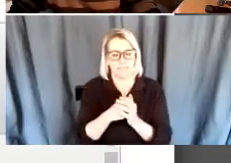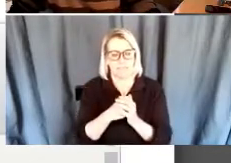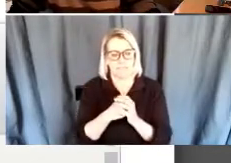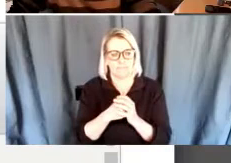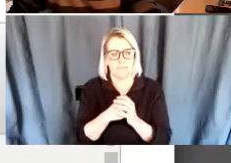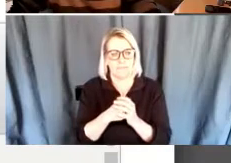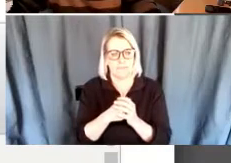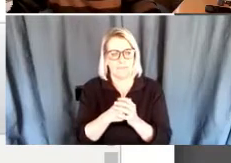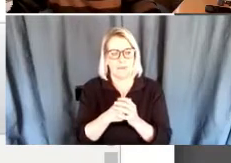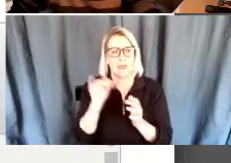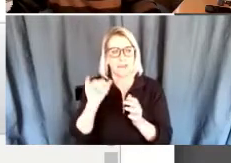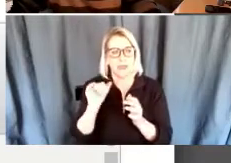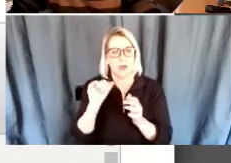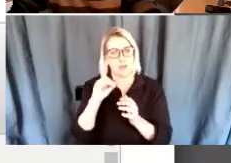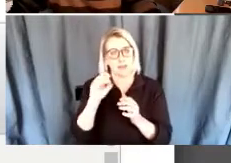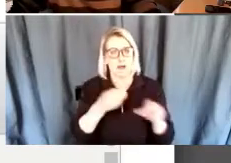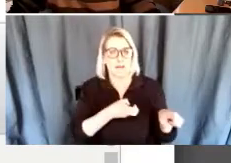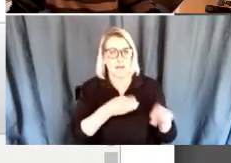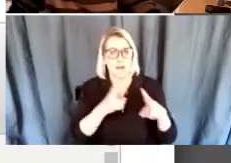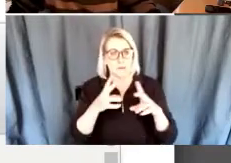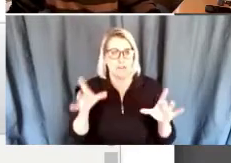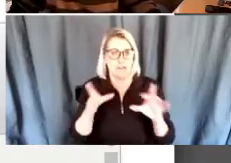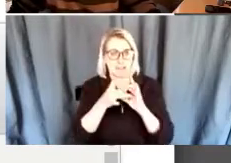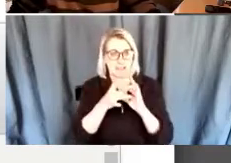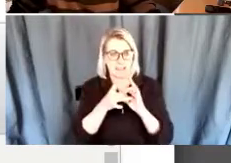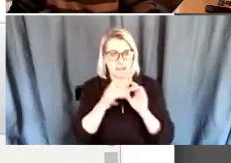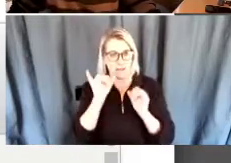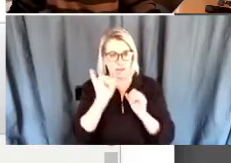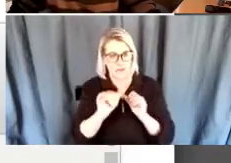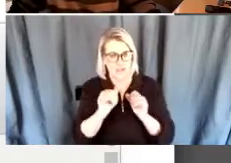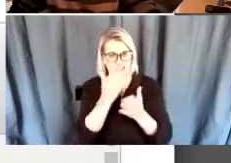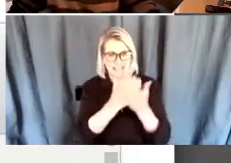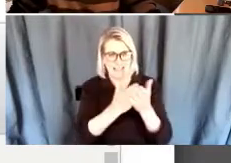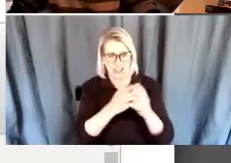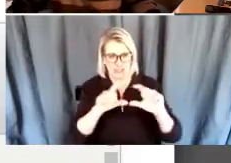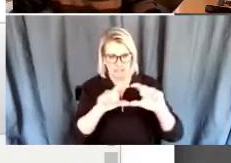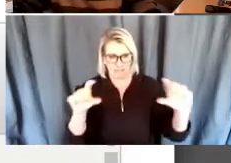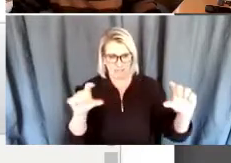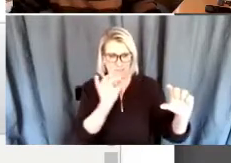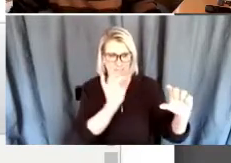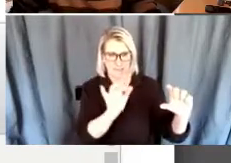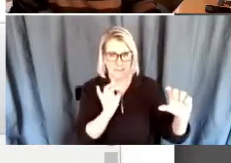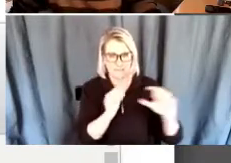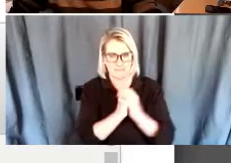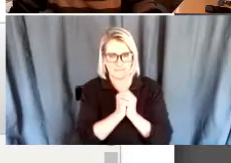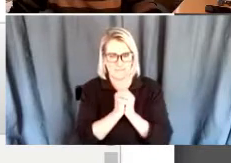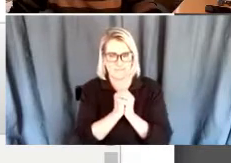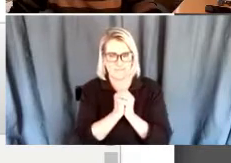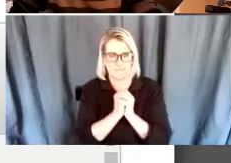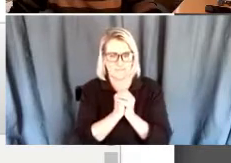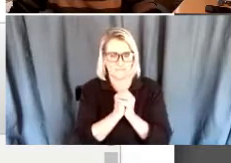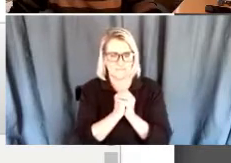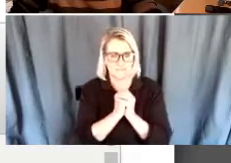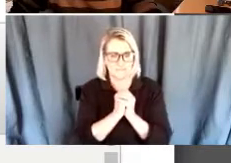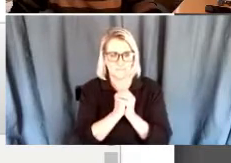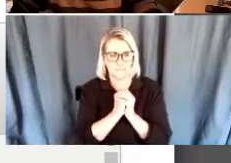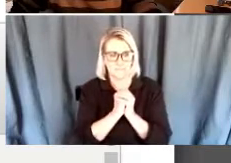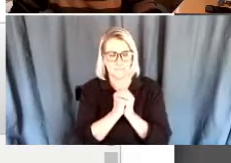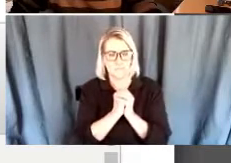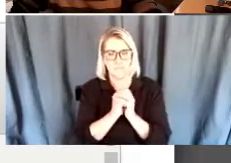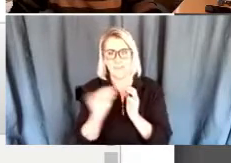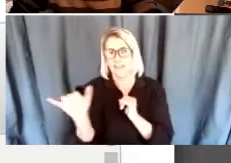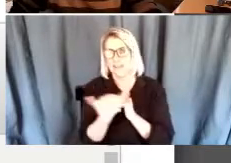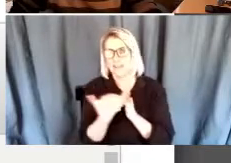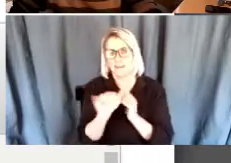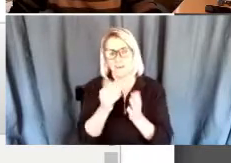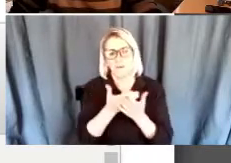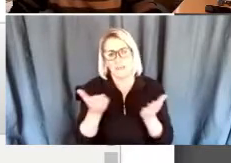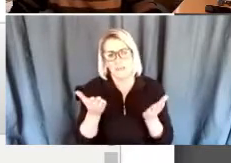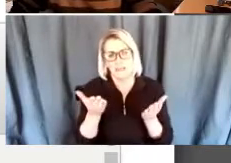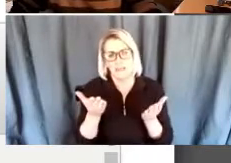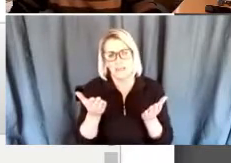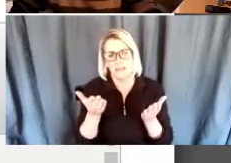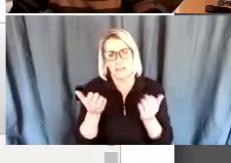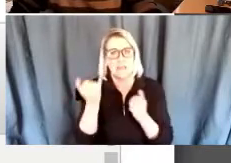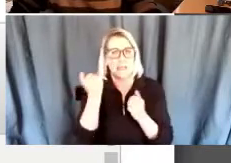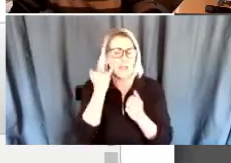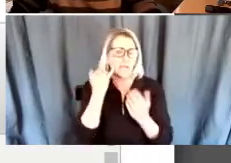14:28:33 that is linked to that section. A similar thing is if you want to upload an